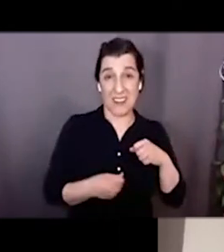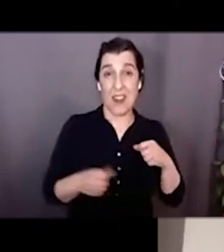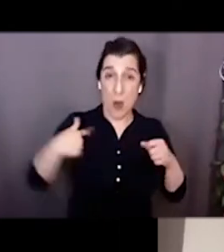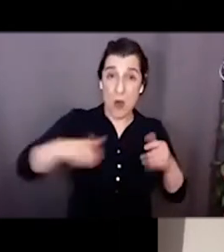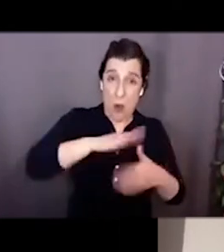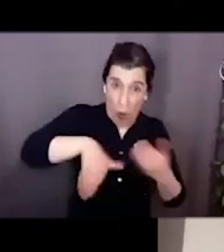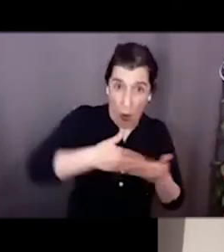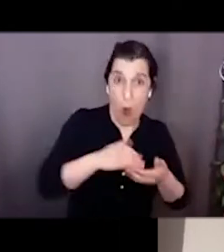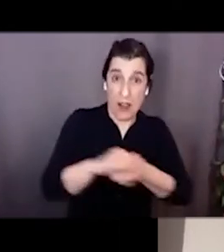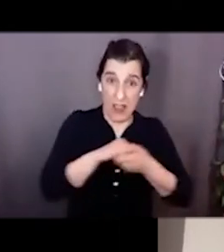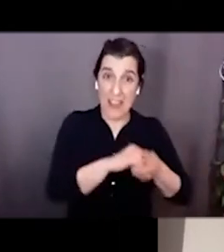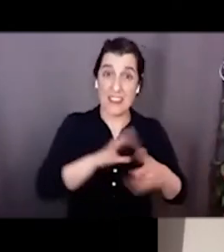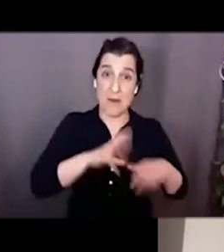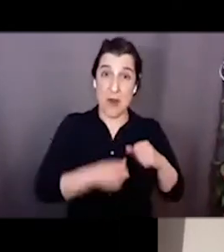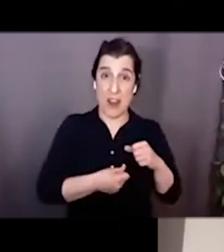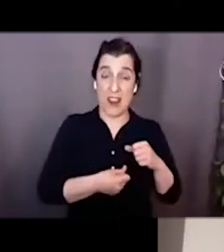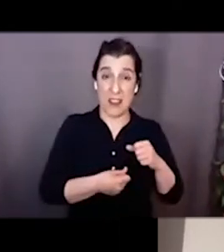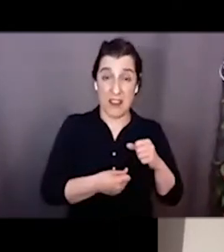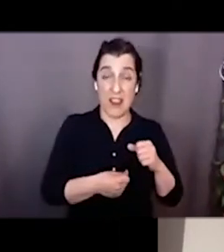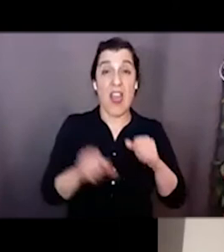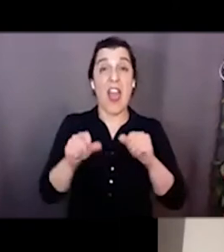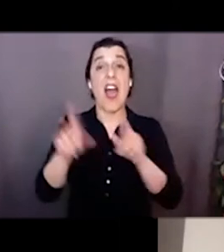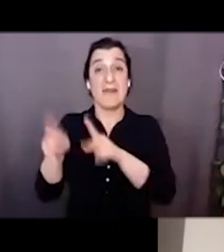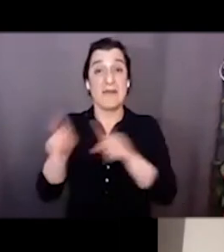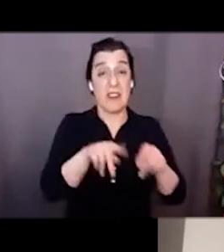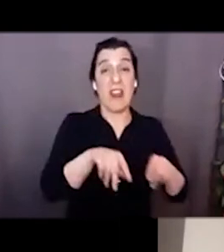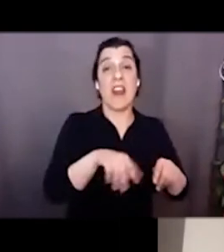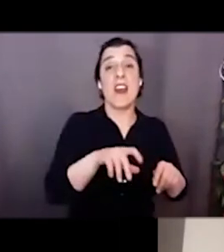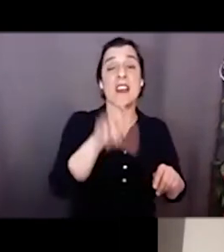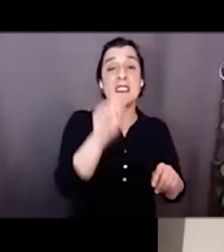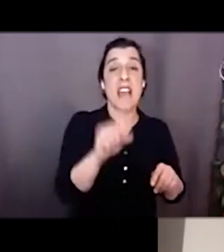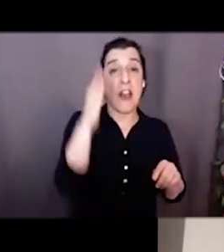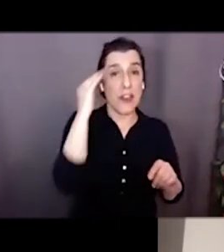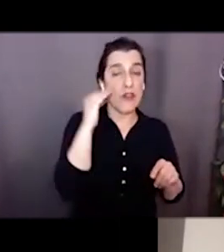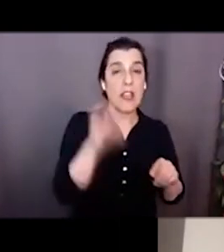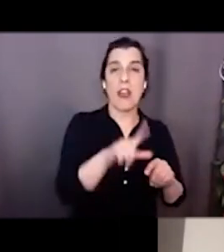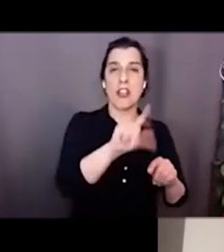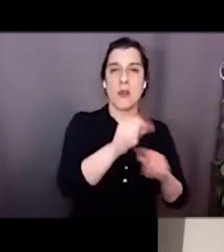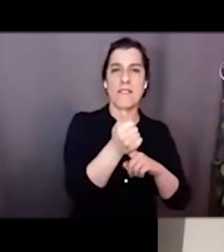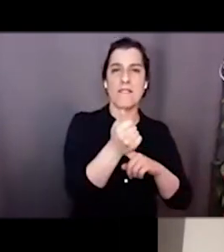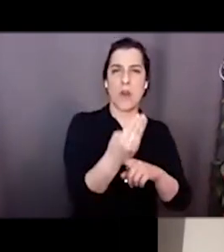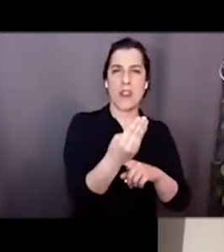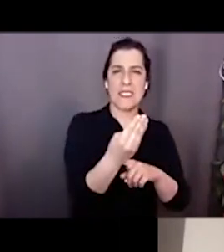incident in South Korea in 2014 called sailor ferry. You might remember a very large, um,